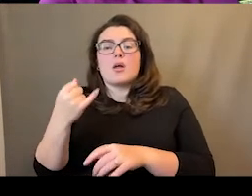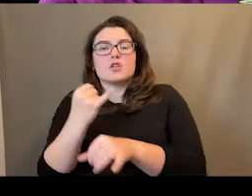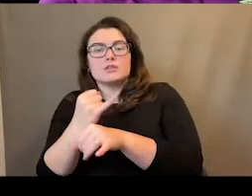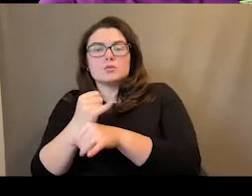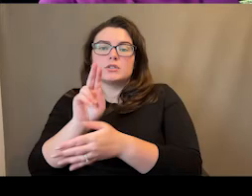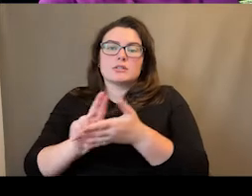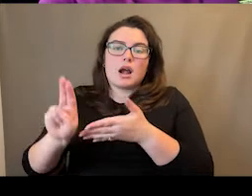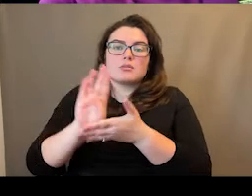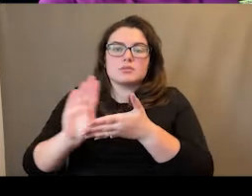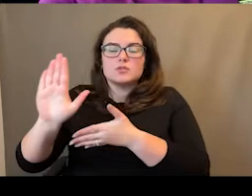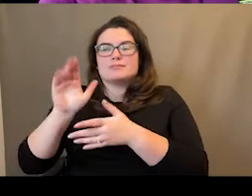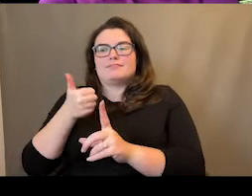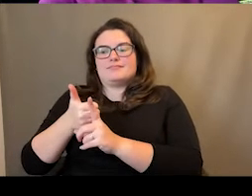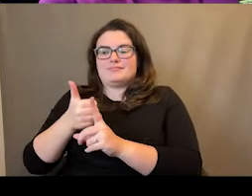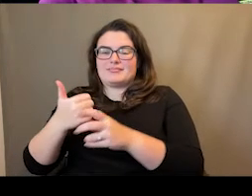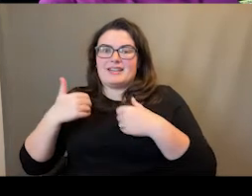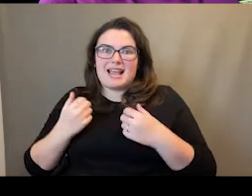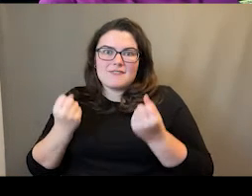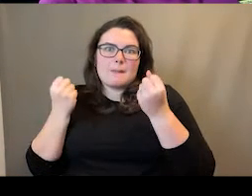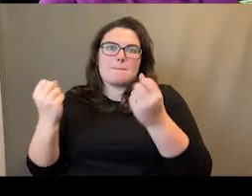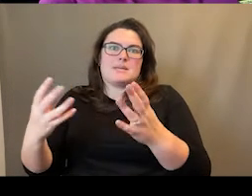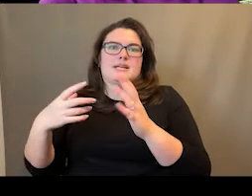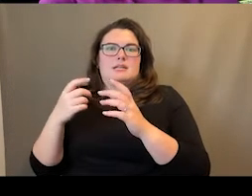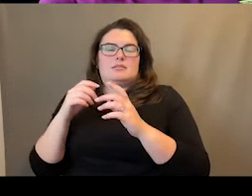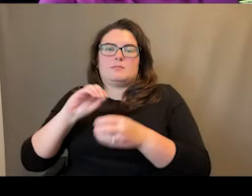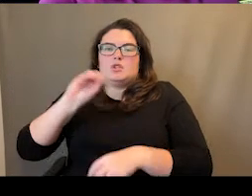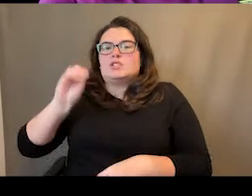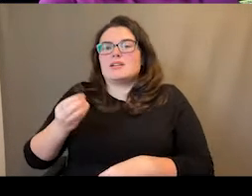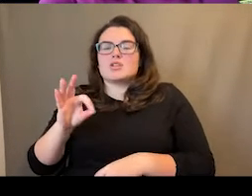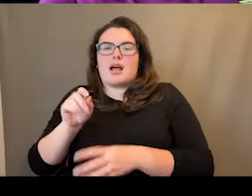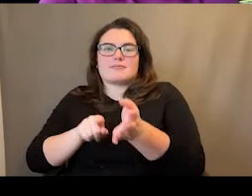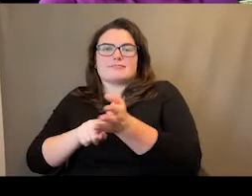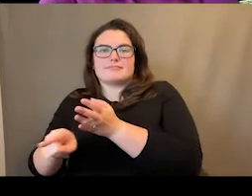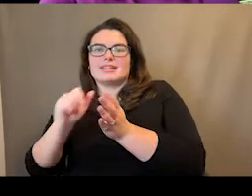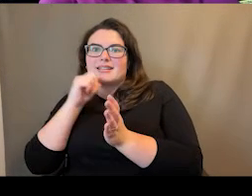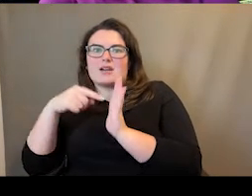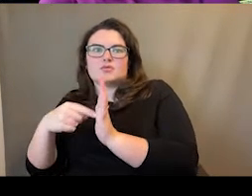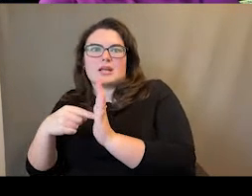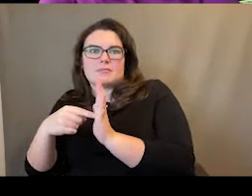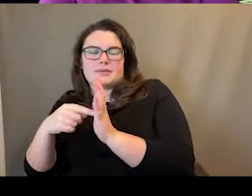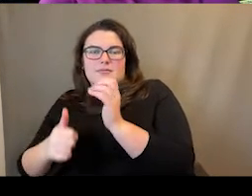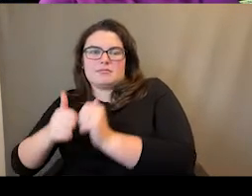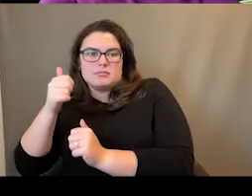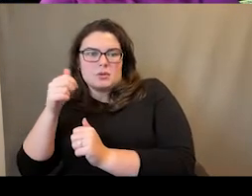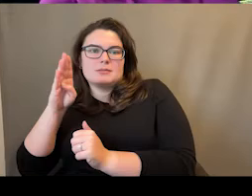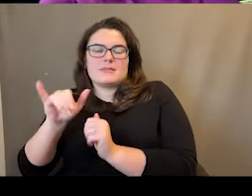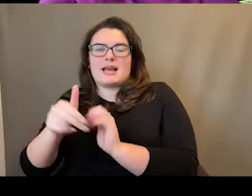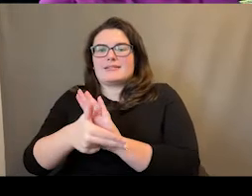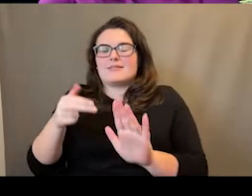a significant percentage of underrepresented minority students, as defined by the US Department of Education.